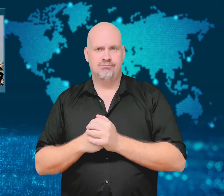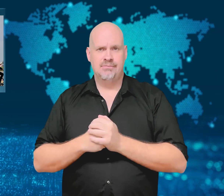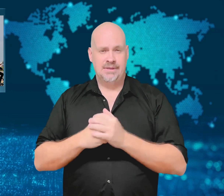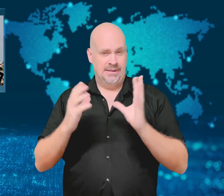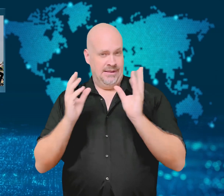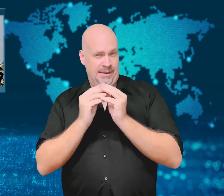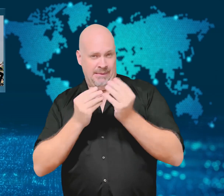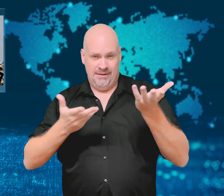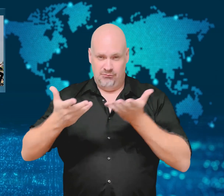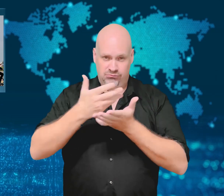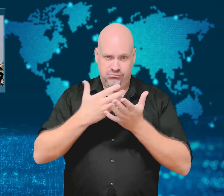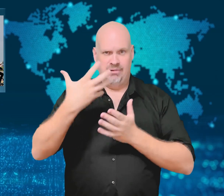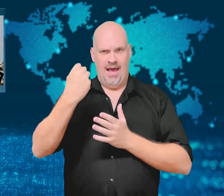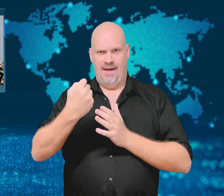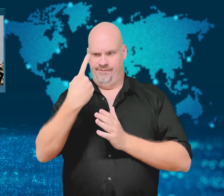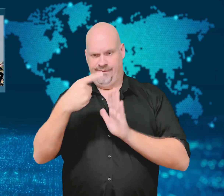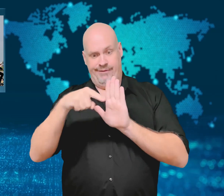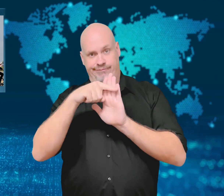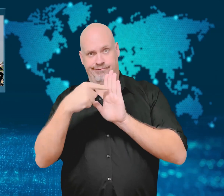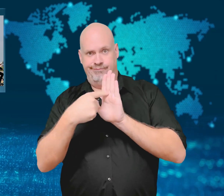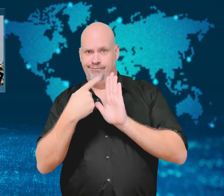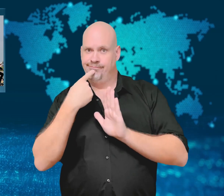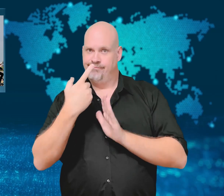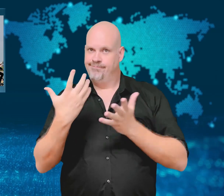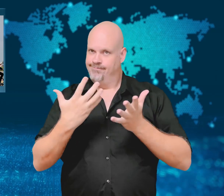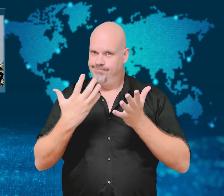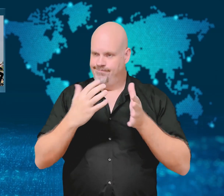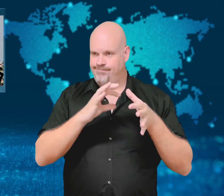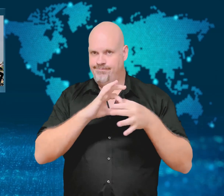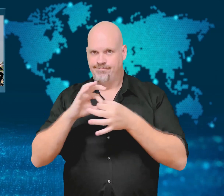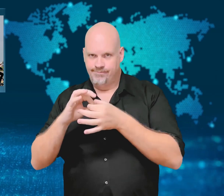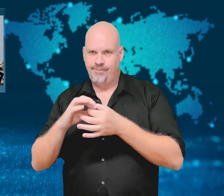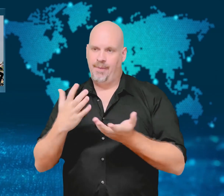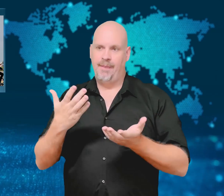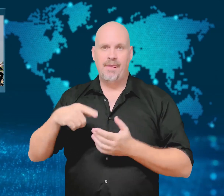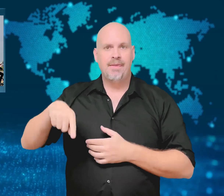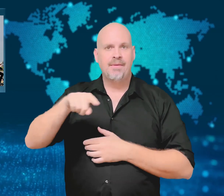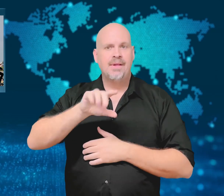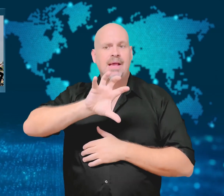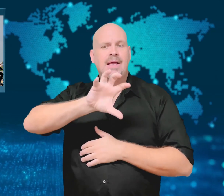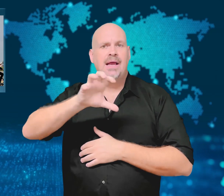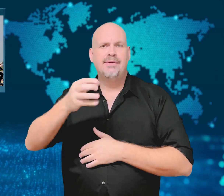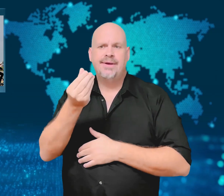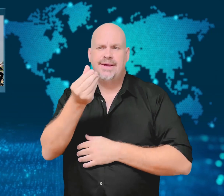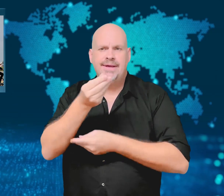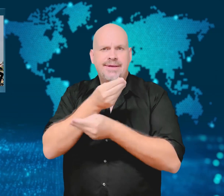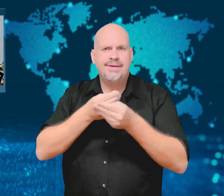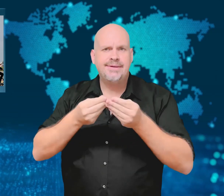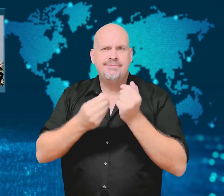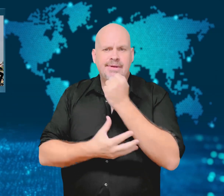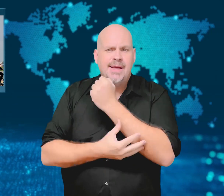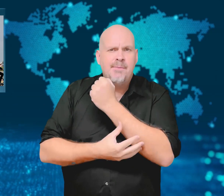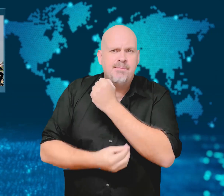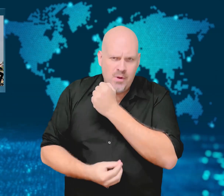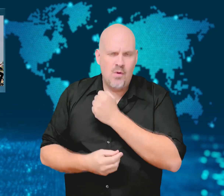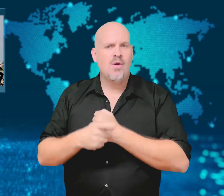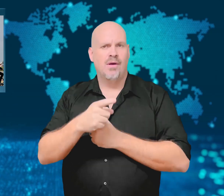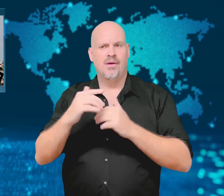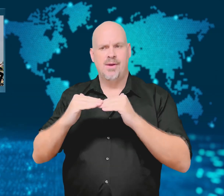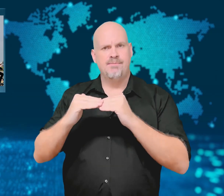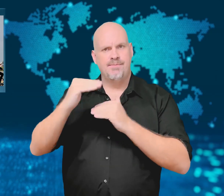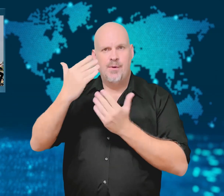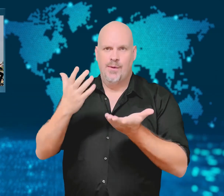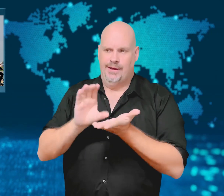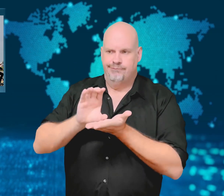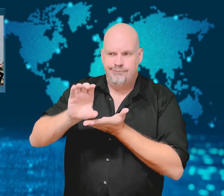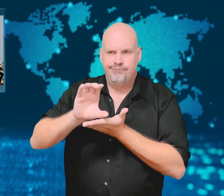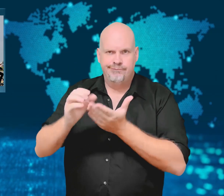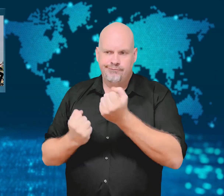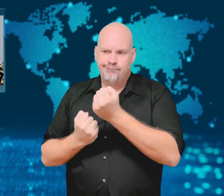One topic on their agenda is a discussion about compensating